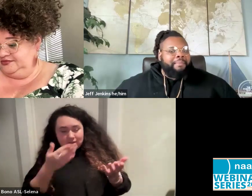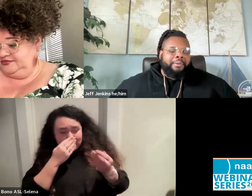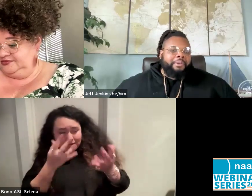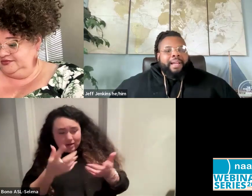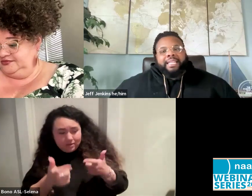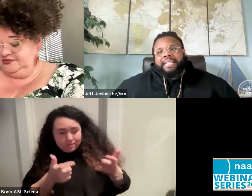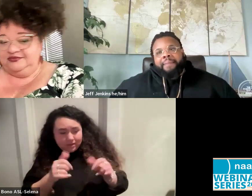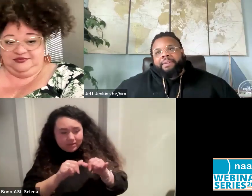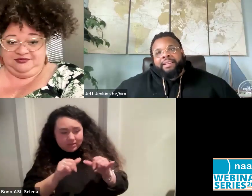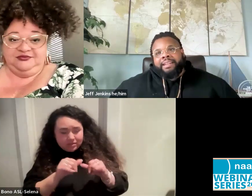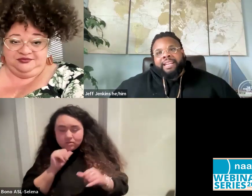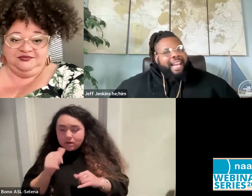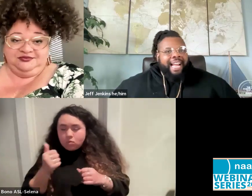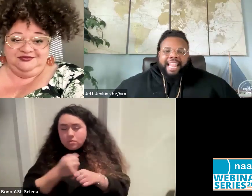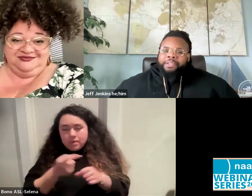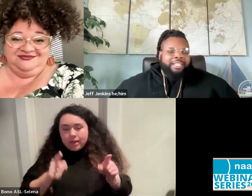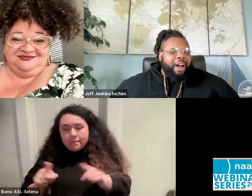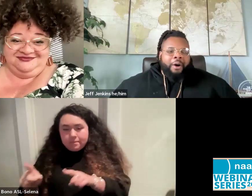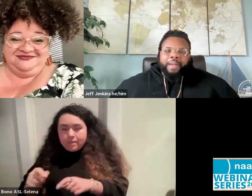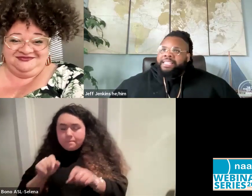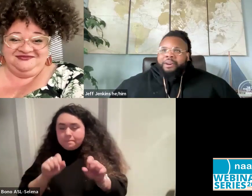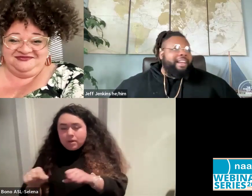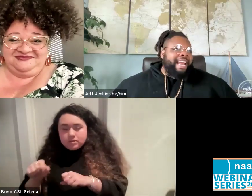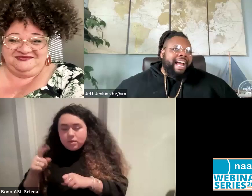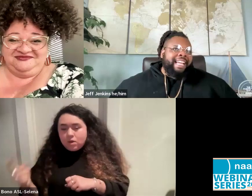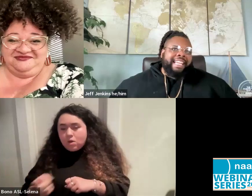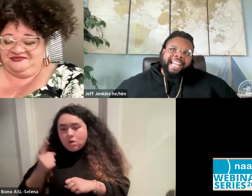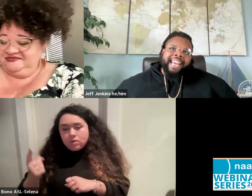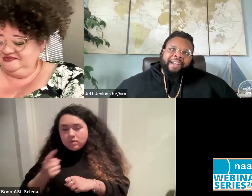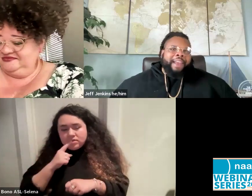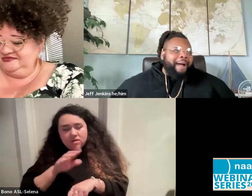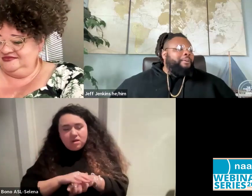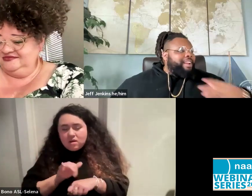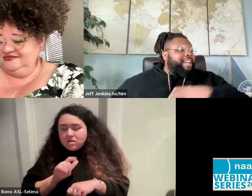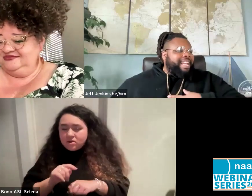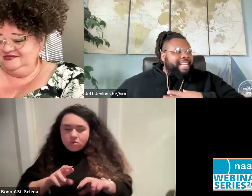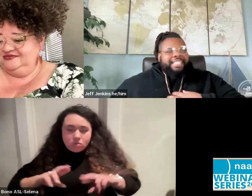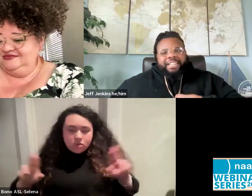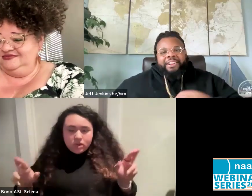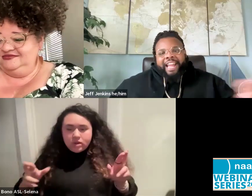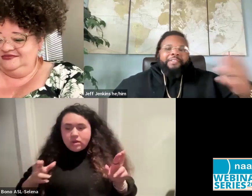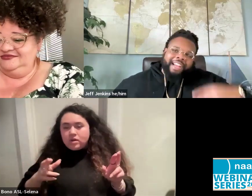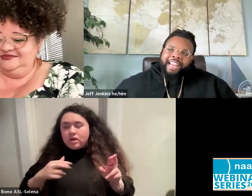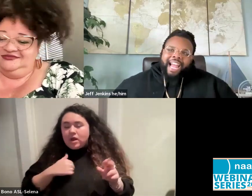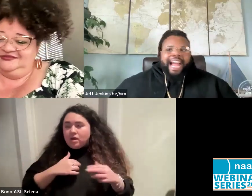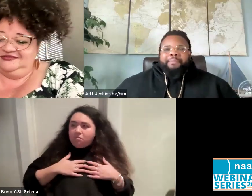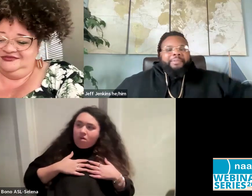But we're going to make this happen. Like they were just always all there. Like, like when I go over here it is security over here right now, bro.